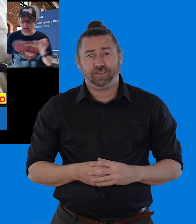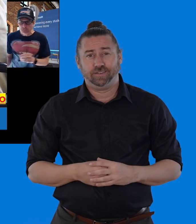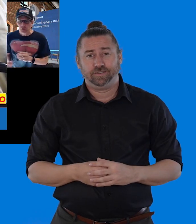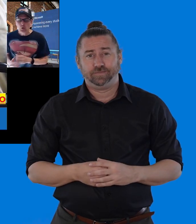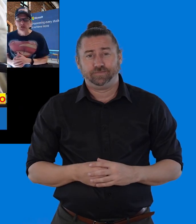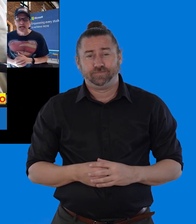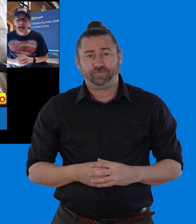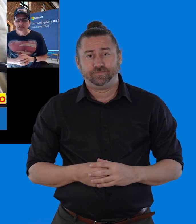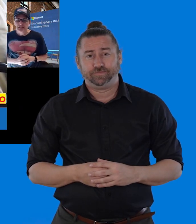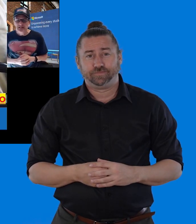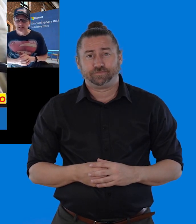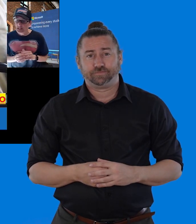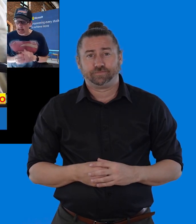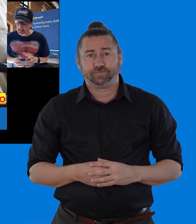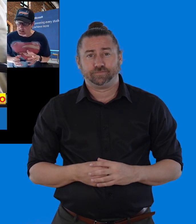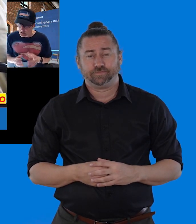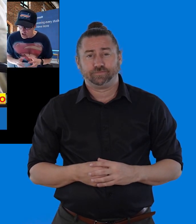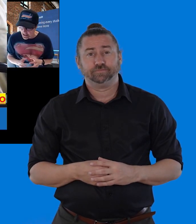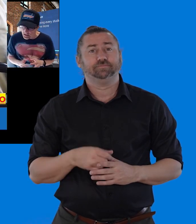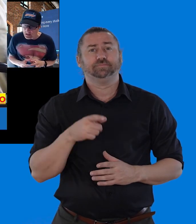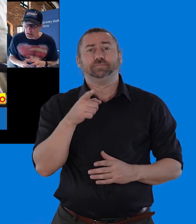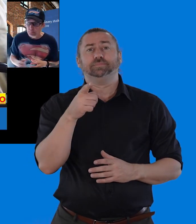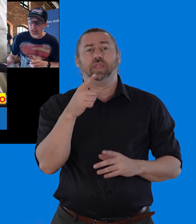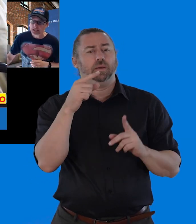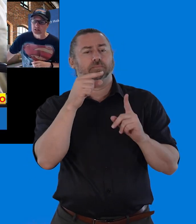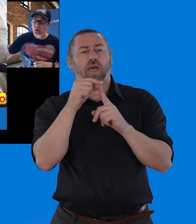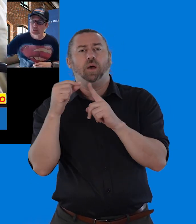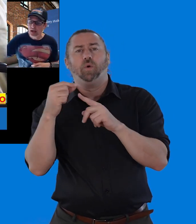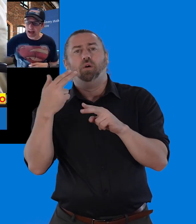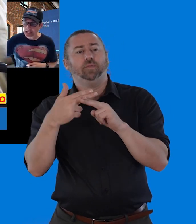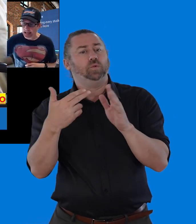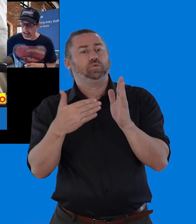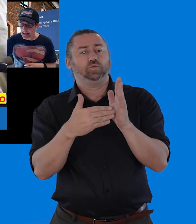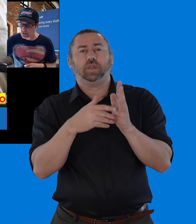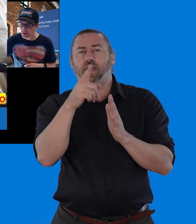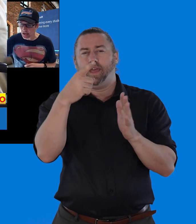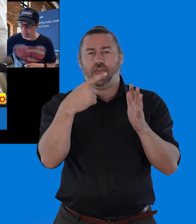If you want to access today's slides, please go to aka.ms/NDCO.